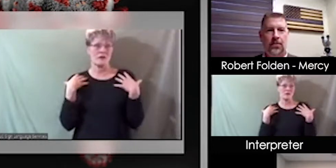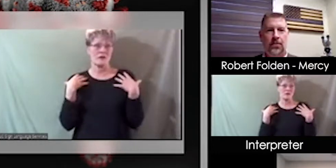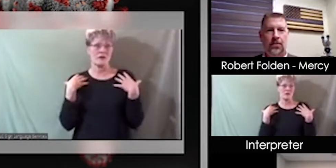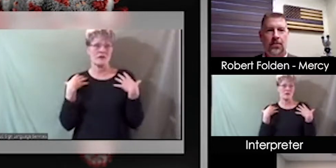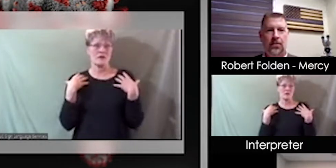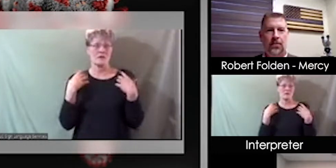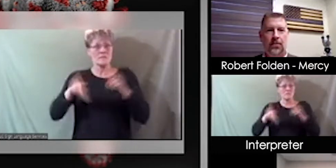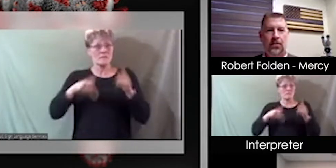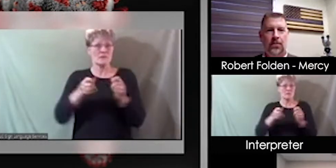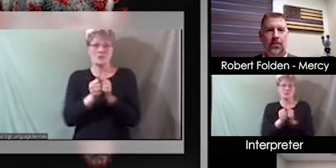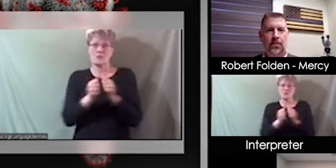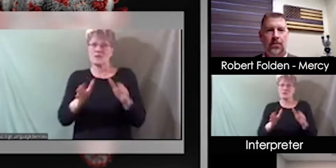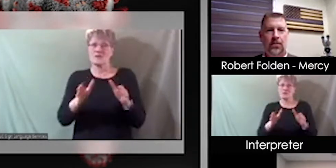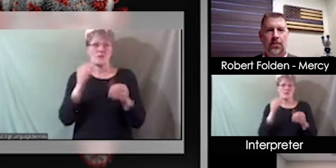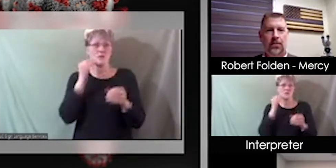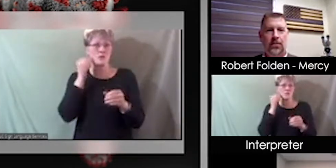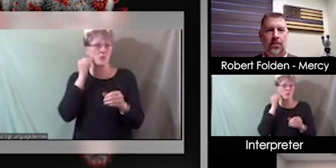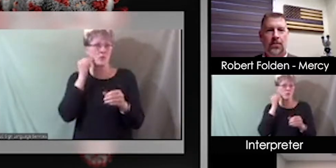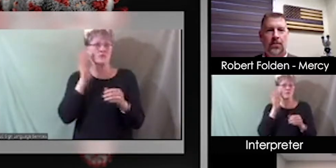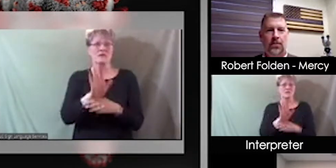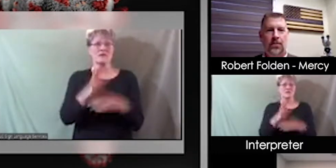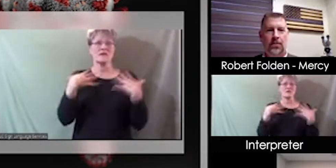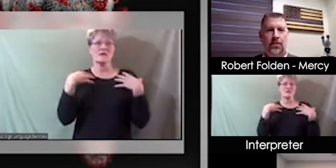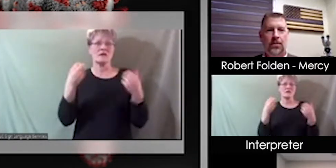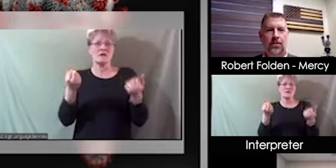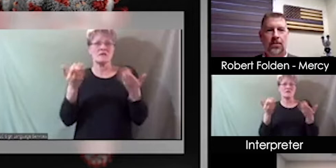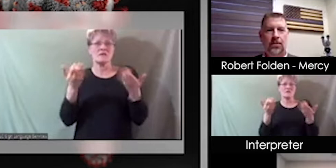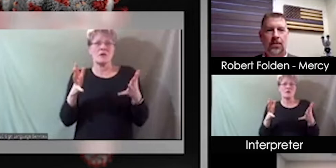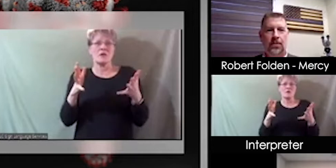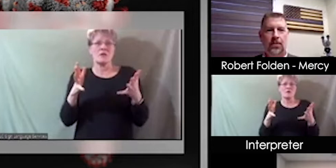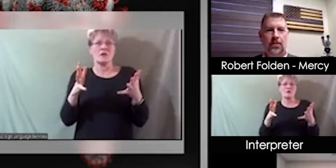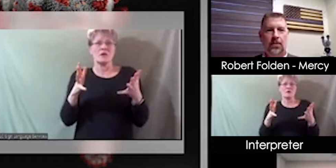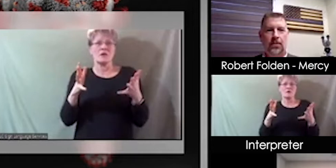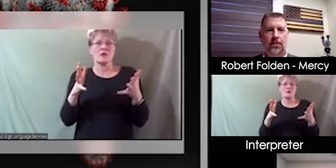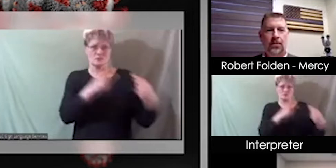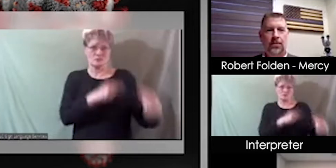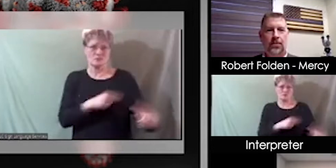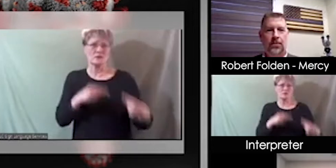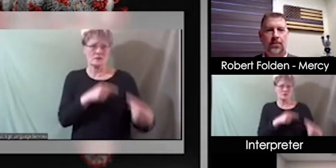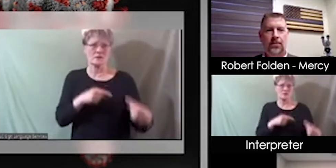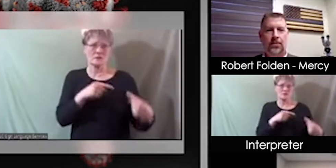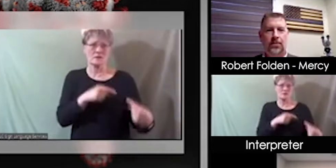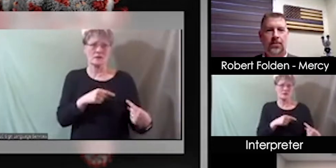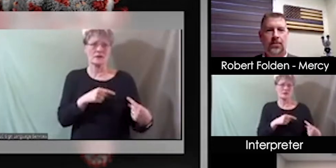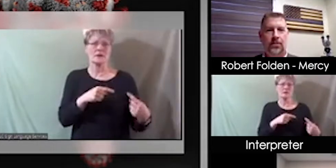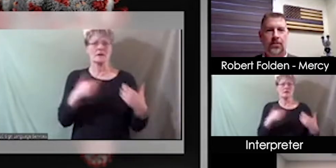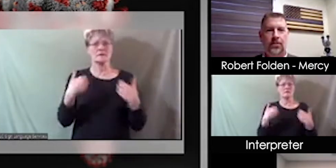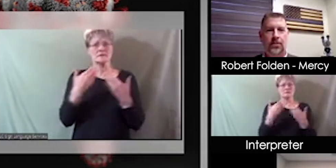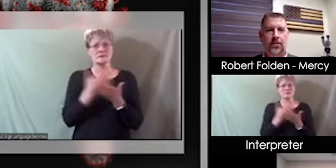and chronic diseases. So the few that we've had, I think we've worked with Public Health, I know we have and brought them to one